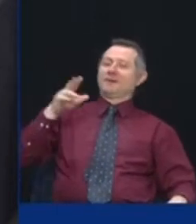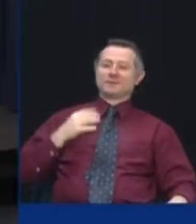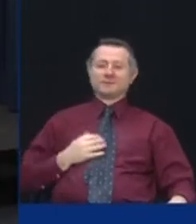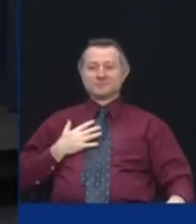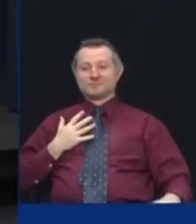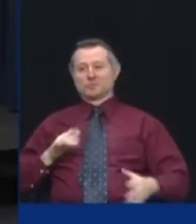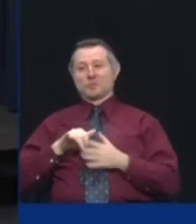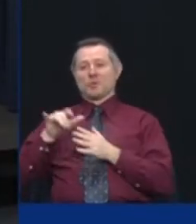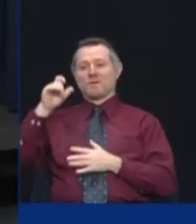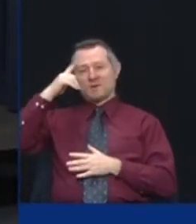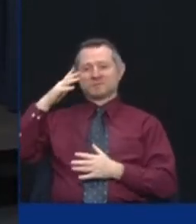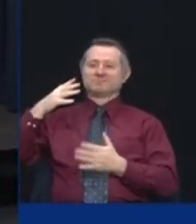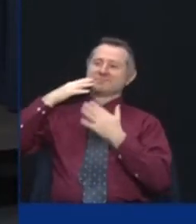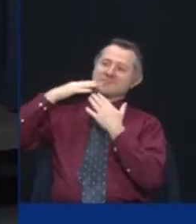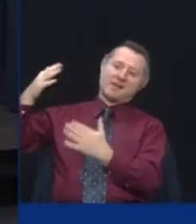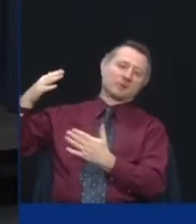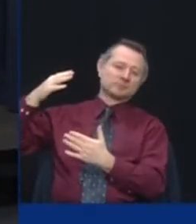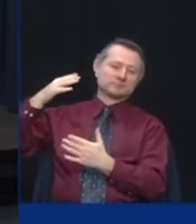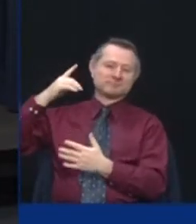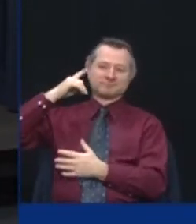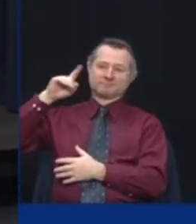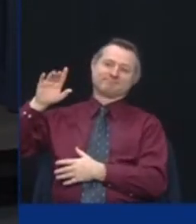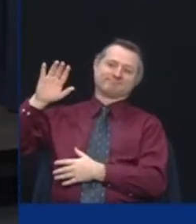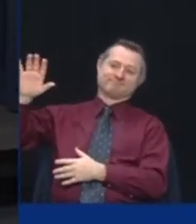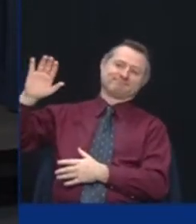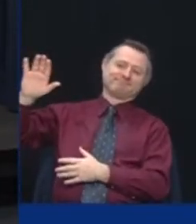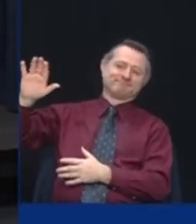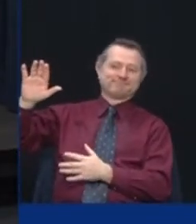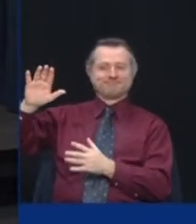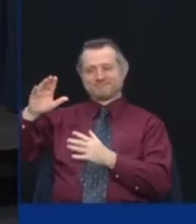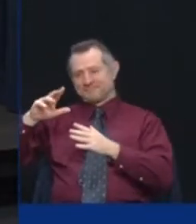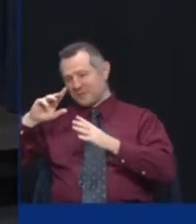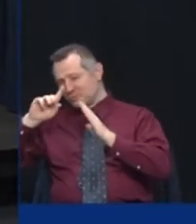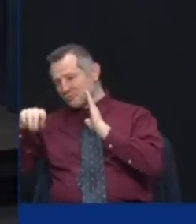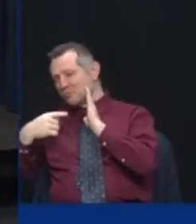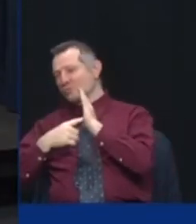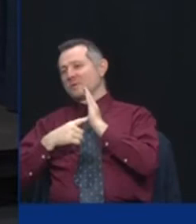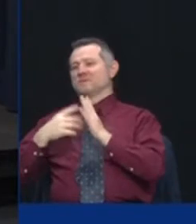BEGIN MORE EXTENSIVELY TO CREATE THOSE MEMORIES AGAIN. AND SO, AGAIN, GOVERNOR, I WANT